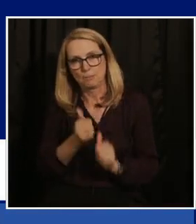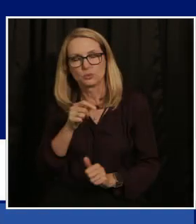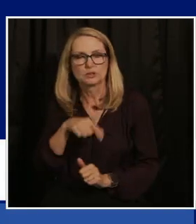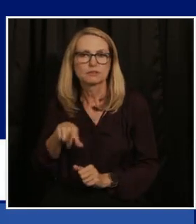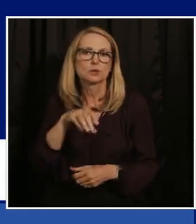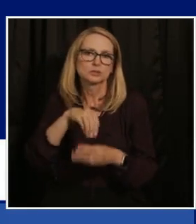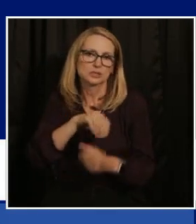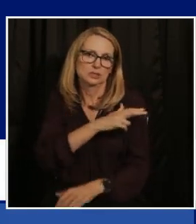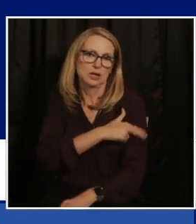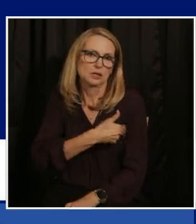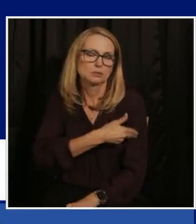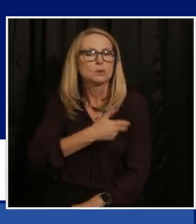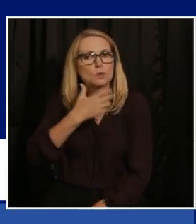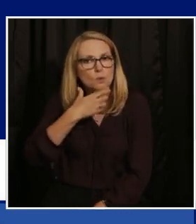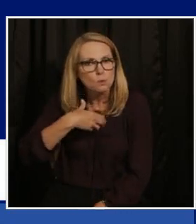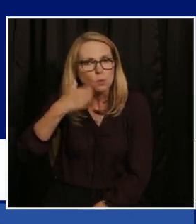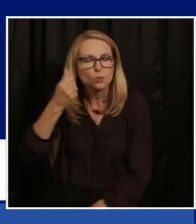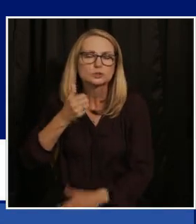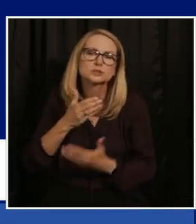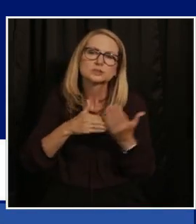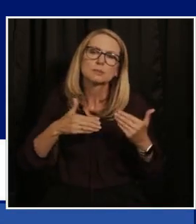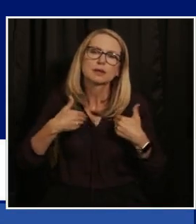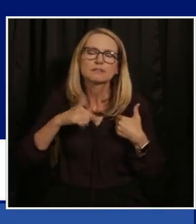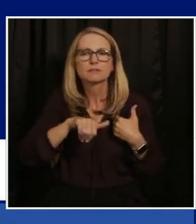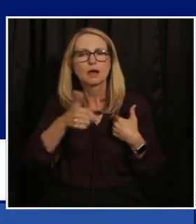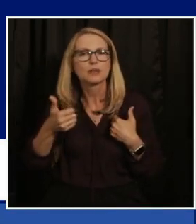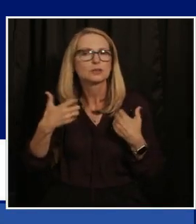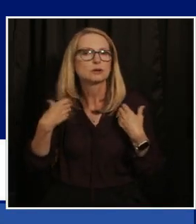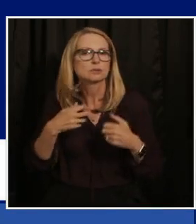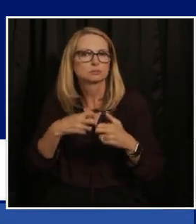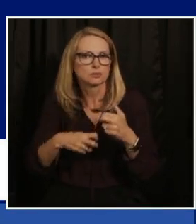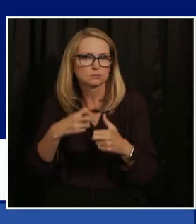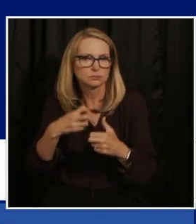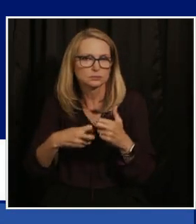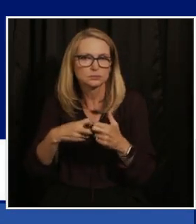but it shows that even though uh the virus is much less severe when you're vaccinated